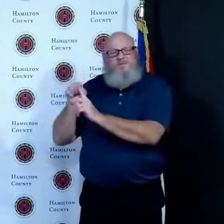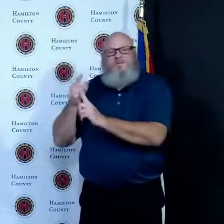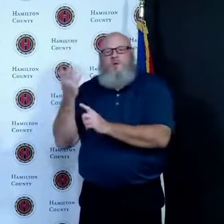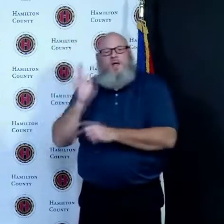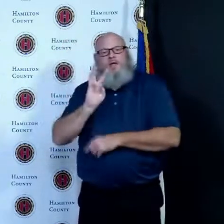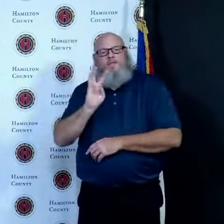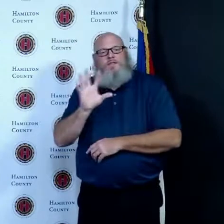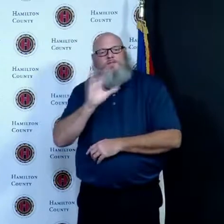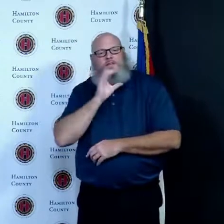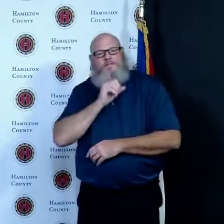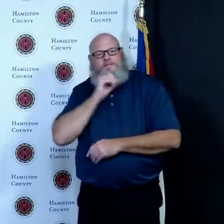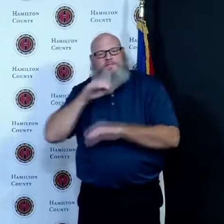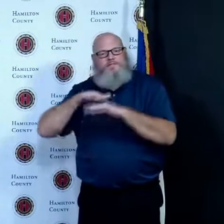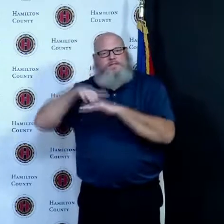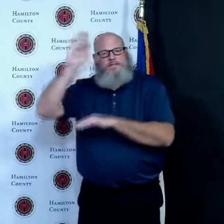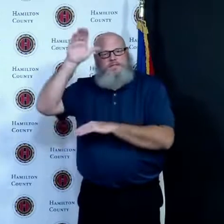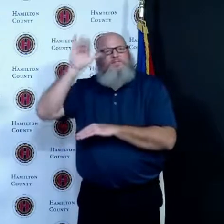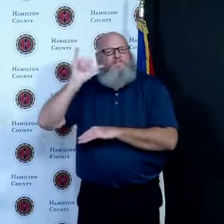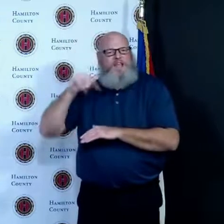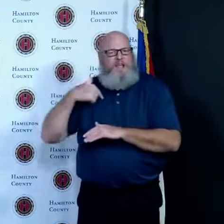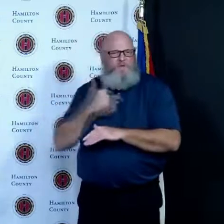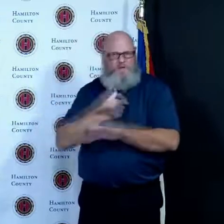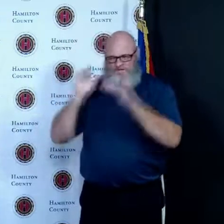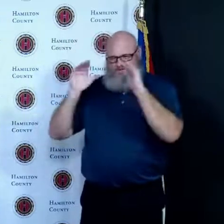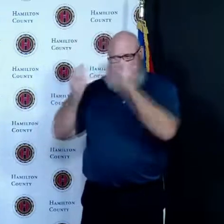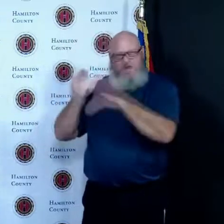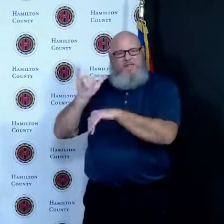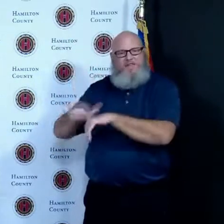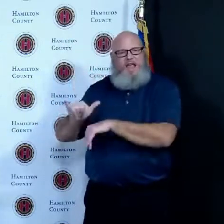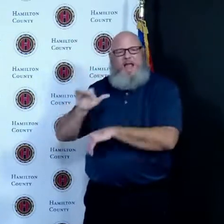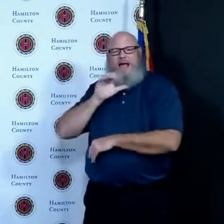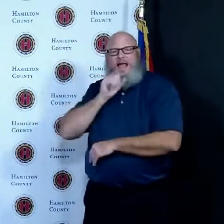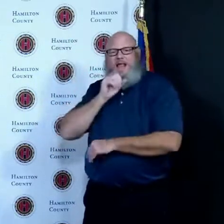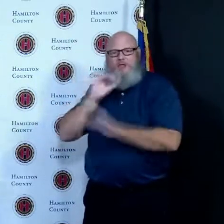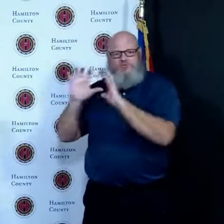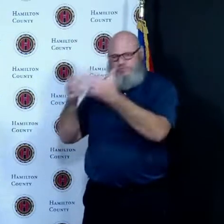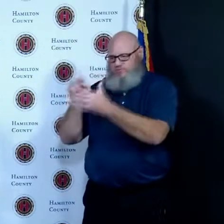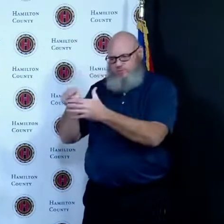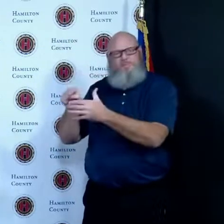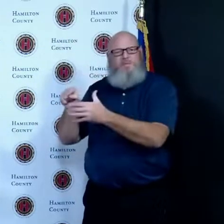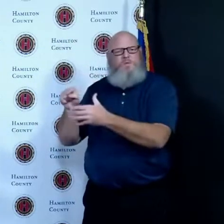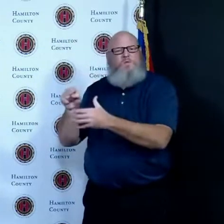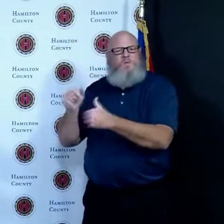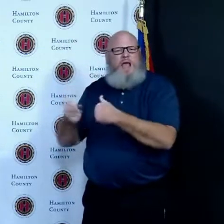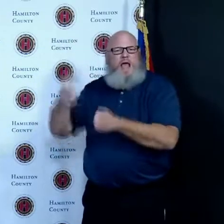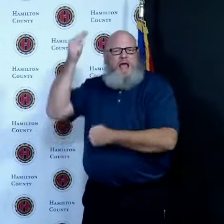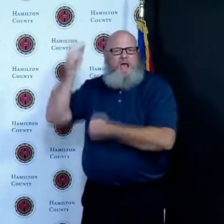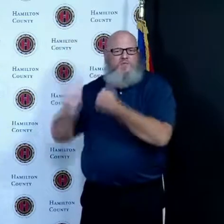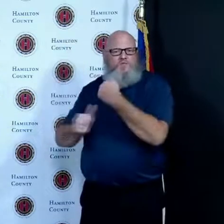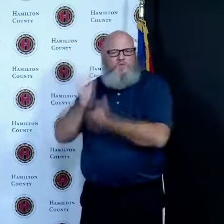so let me put that in perspective related to Hamilton County according to the latest census